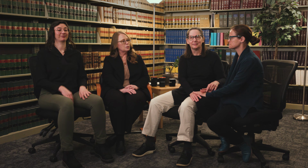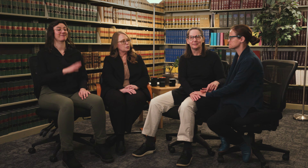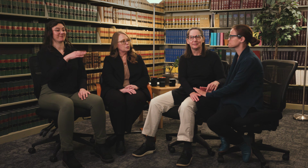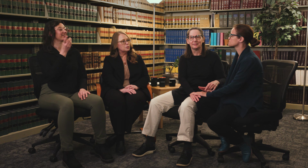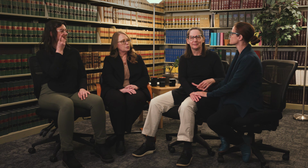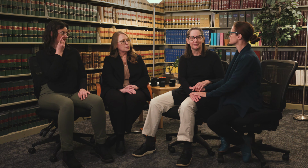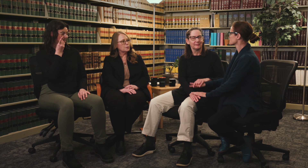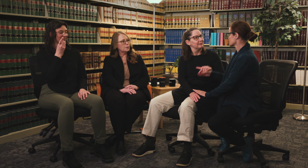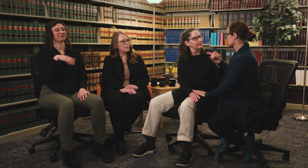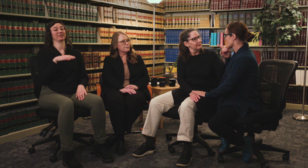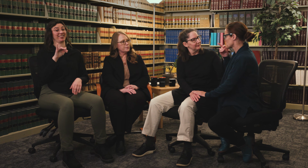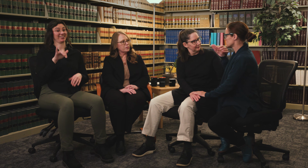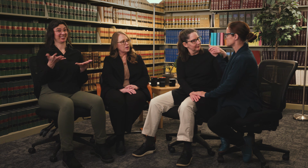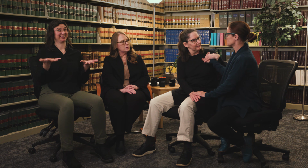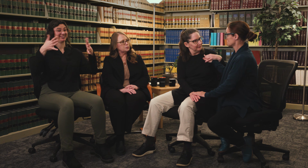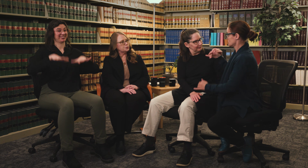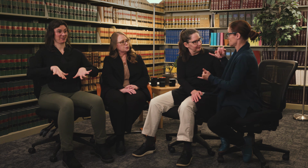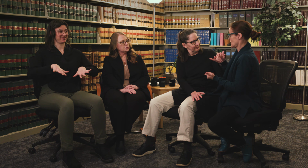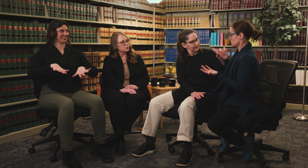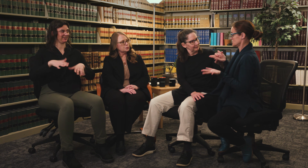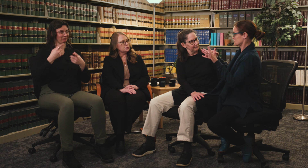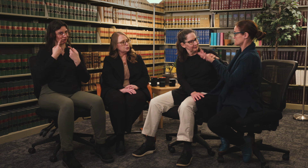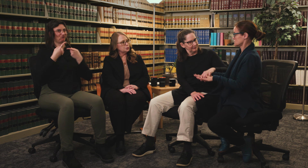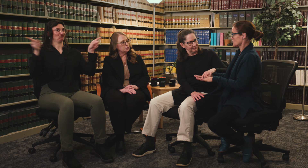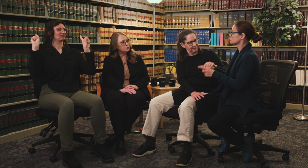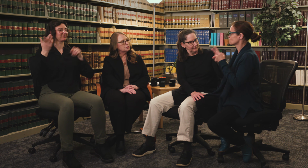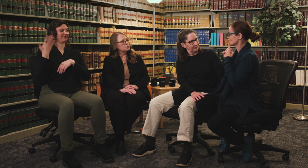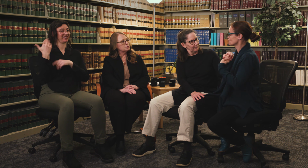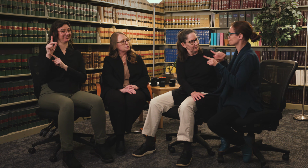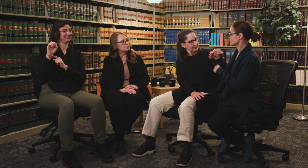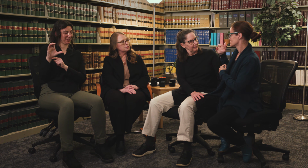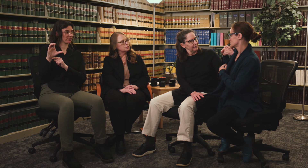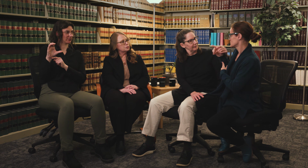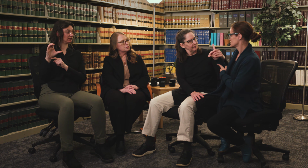Debra, the settlement was announced last December.